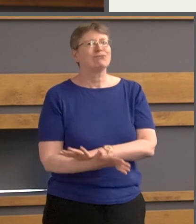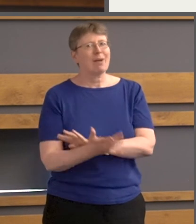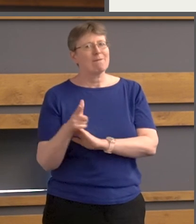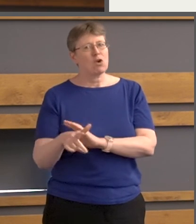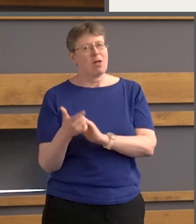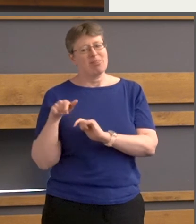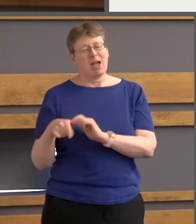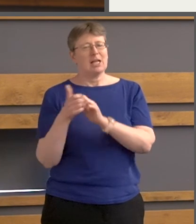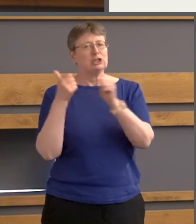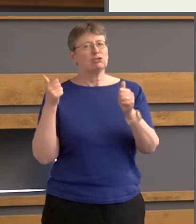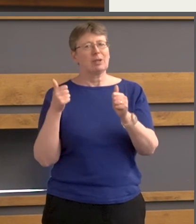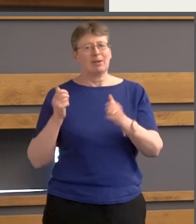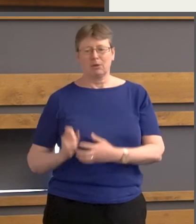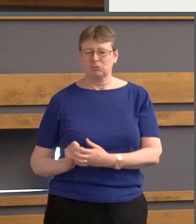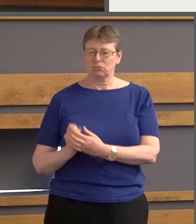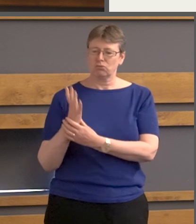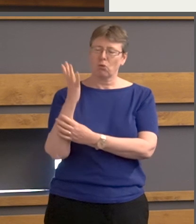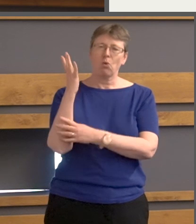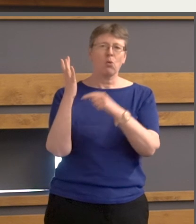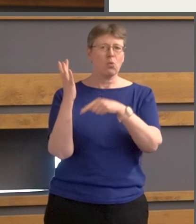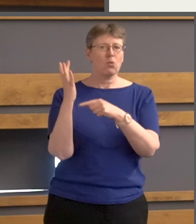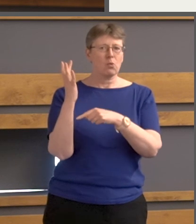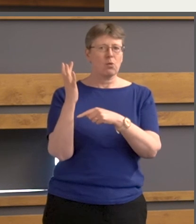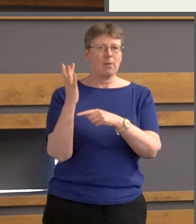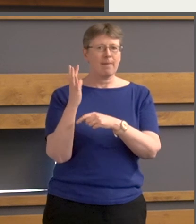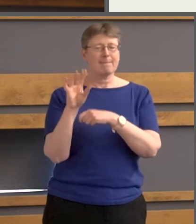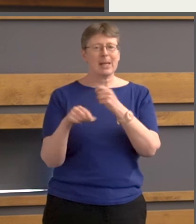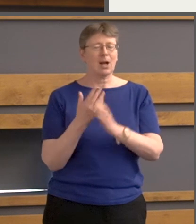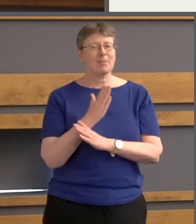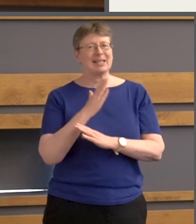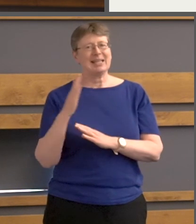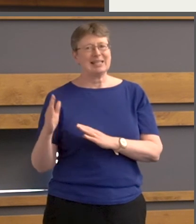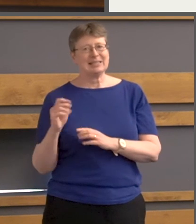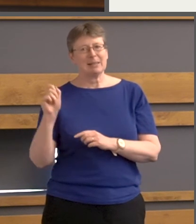because the growing lands were in what became East Pakistan and later Bangladesh,